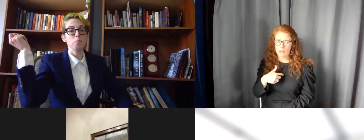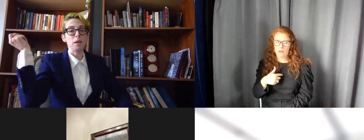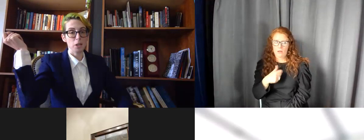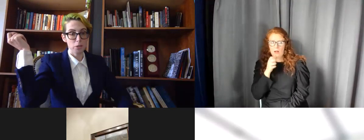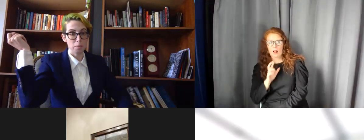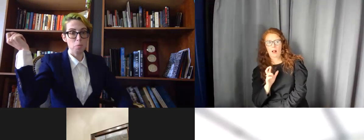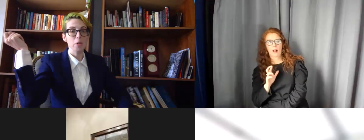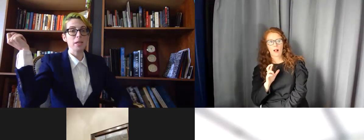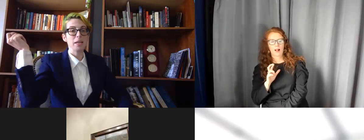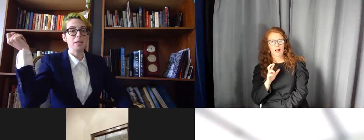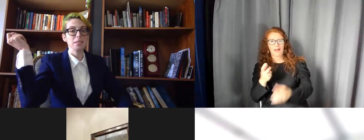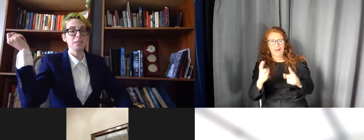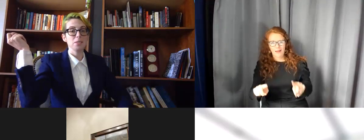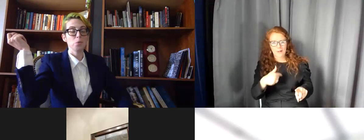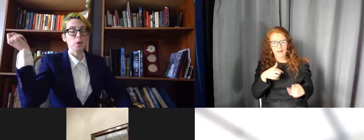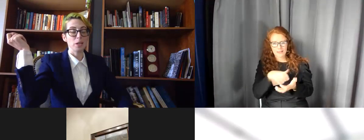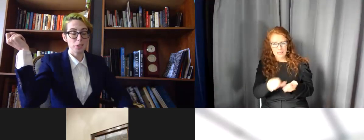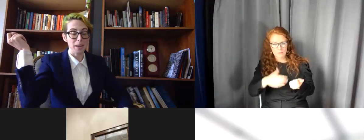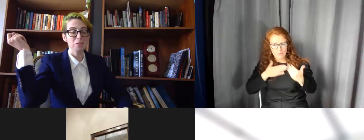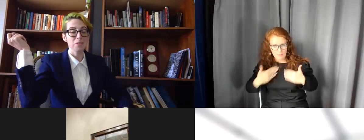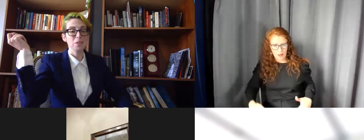Farrah Garland: by not using mobility aids when I should have.